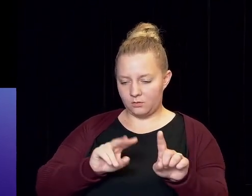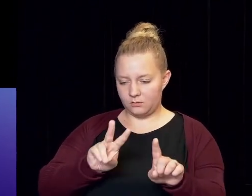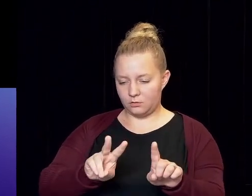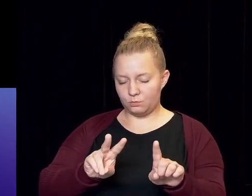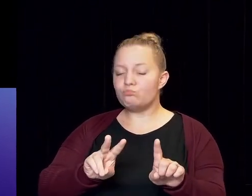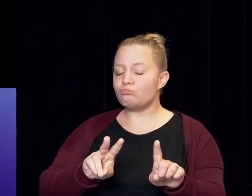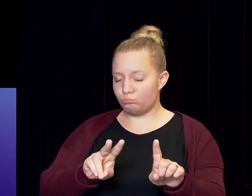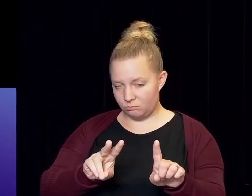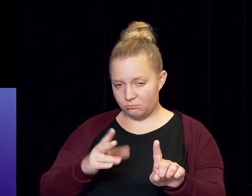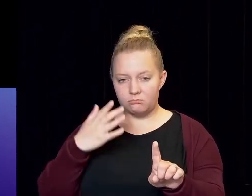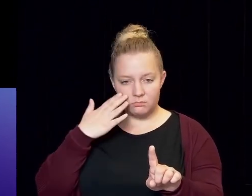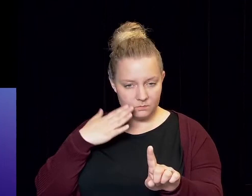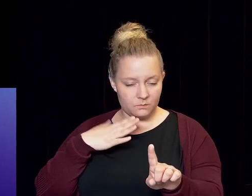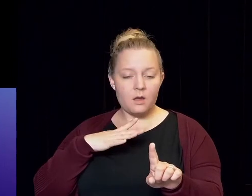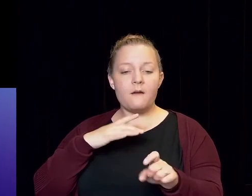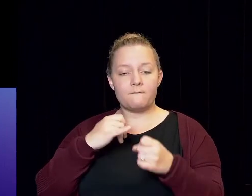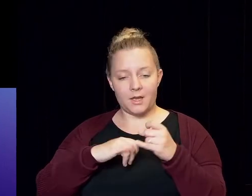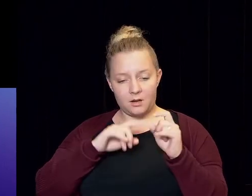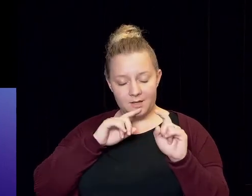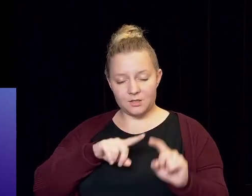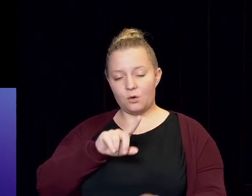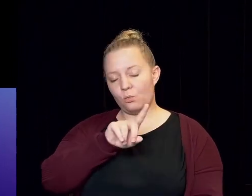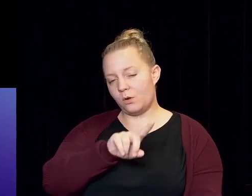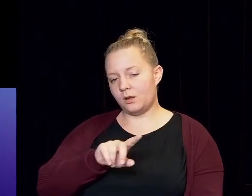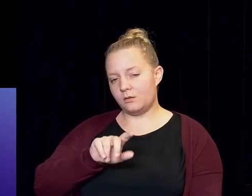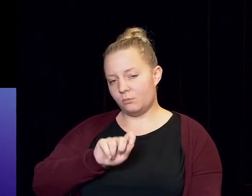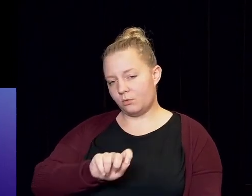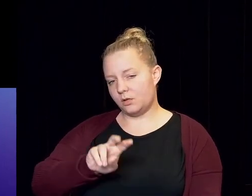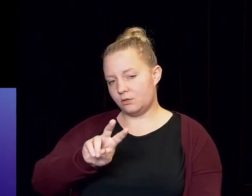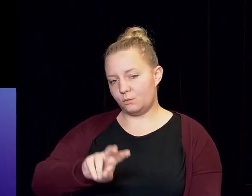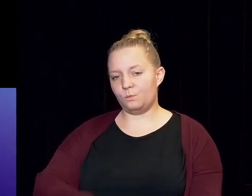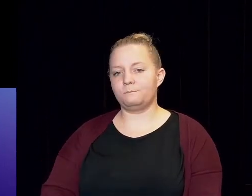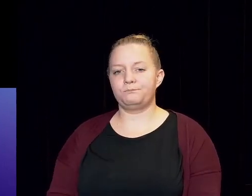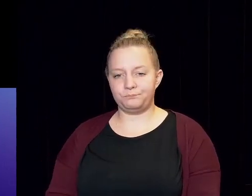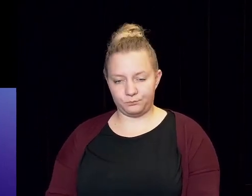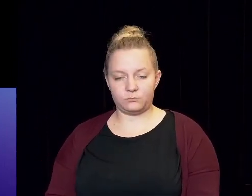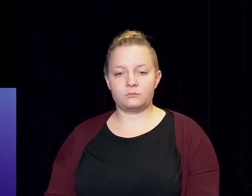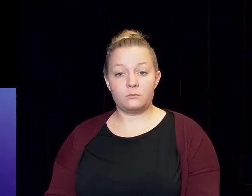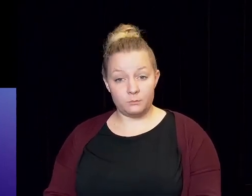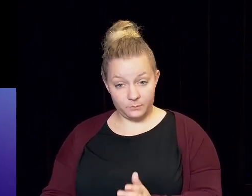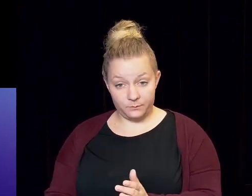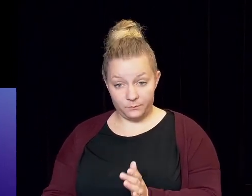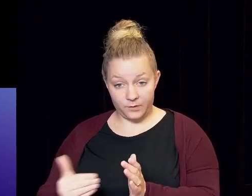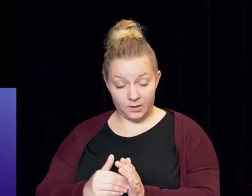So then, I know my final answer is one and two tenths. Again, if you're trying to do mental math,